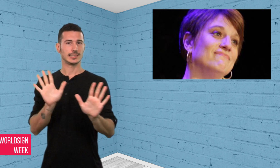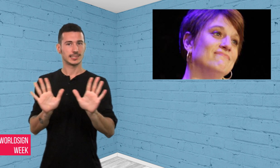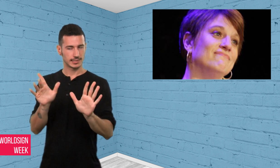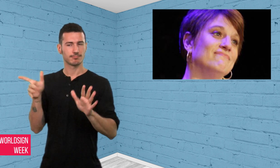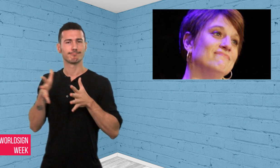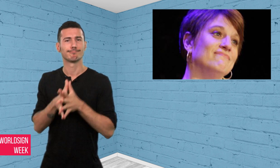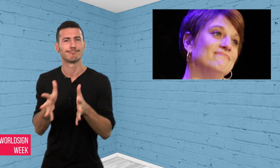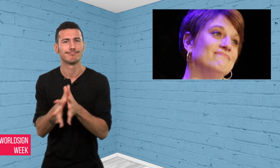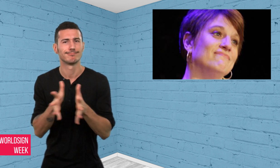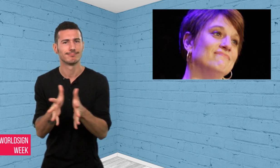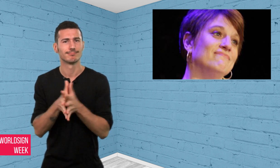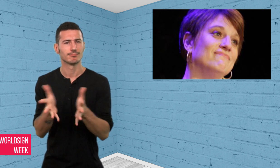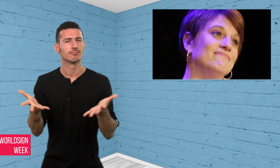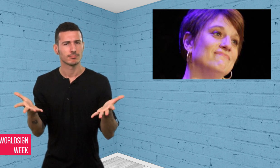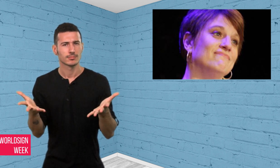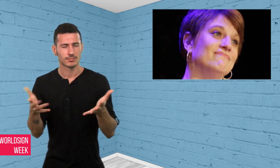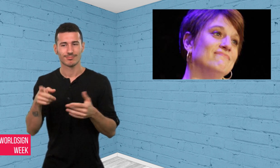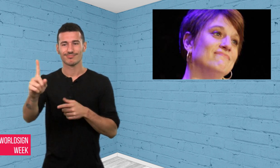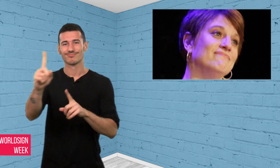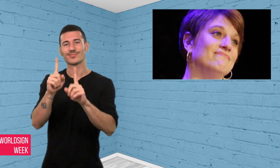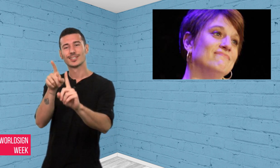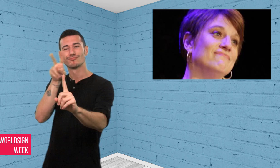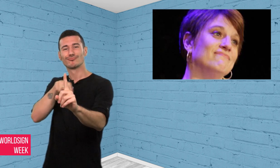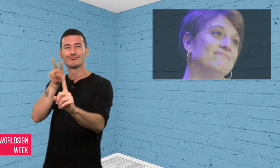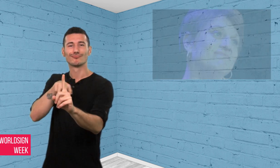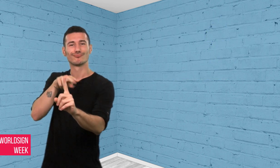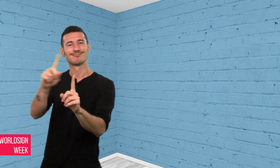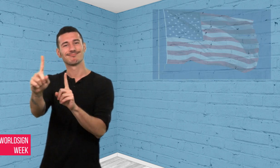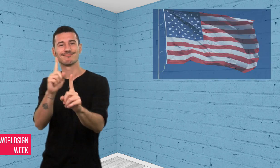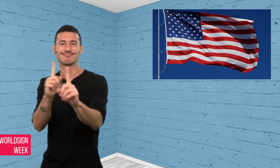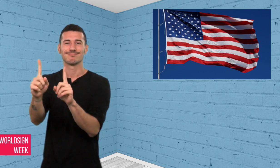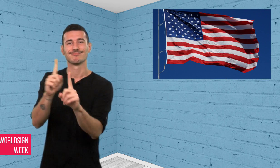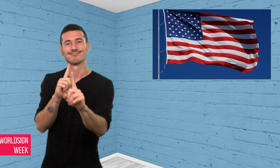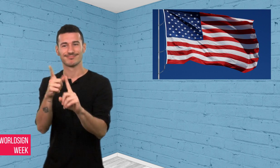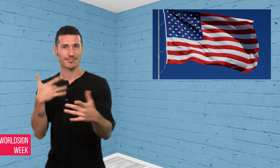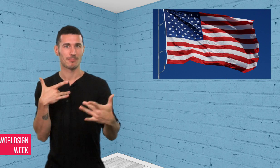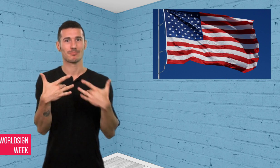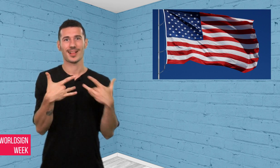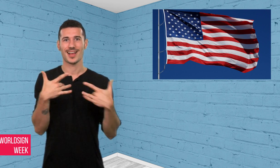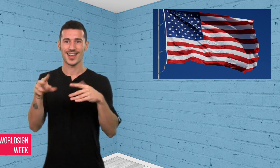The director, trying to defend herself, said that